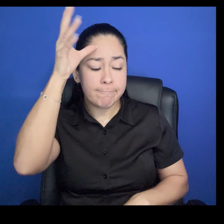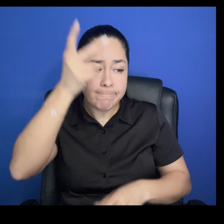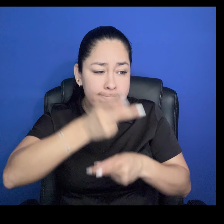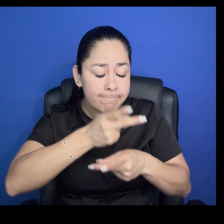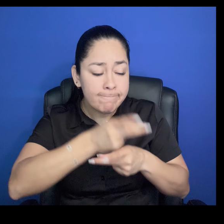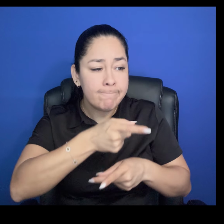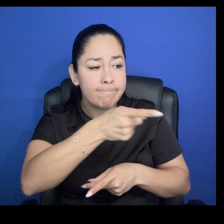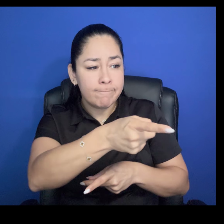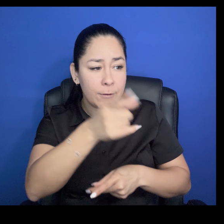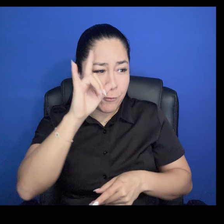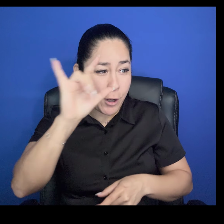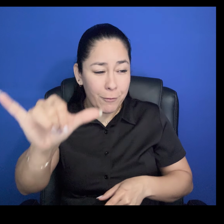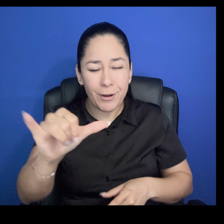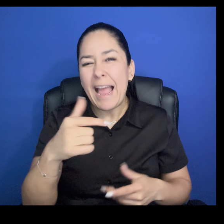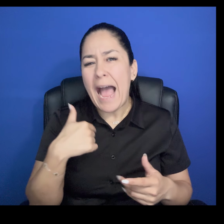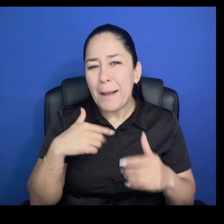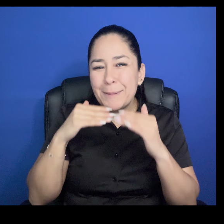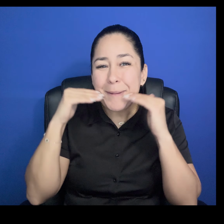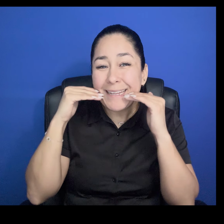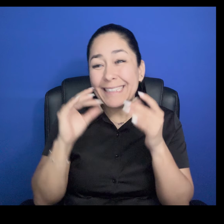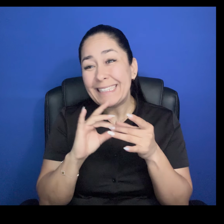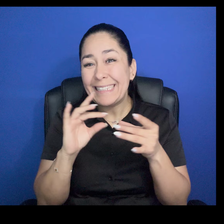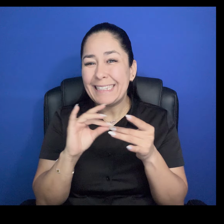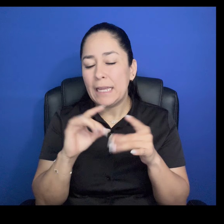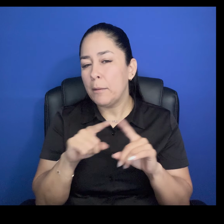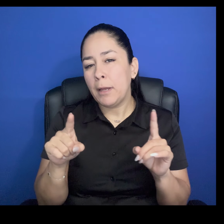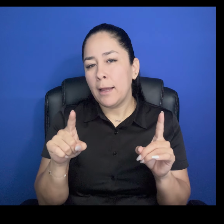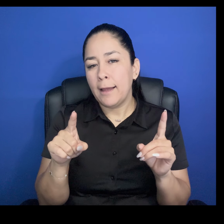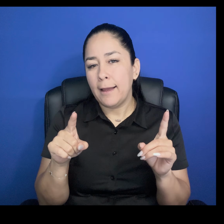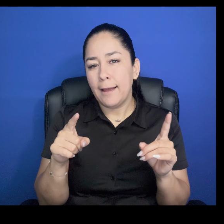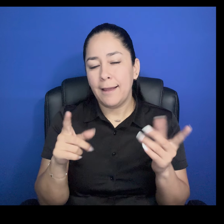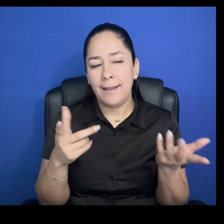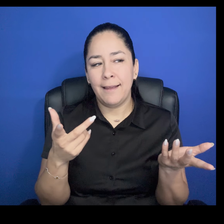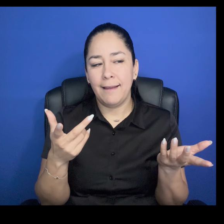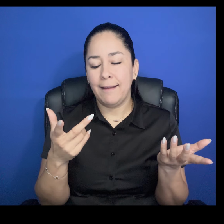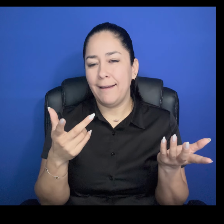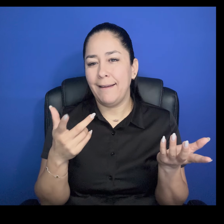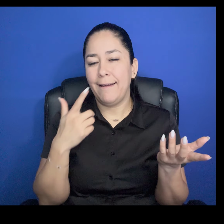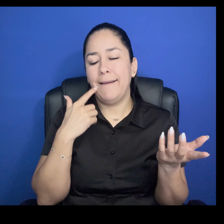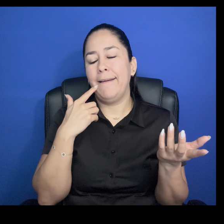And I know that I'm smiling when I'm saying it, but that's a sarcastic smile. [Vanessa and Elizabeth laugh]